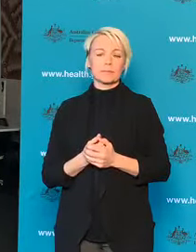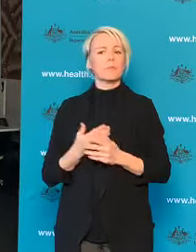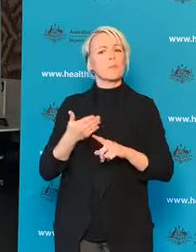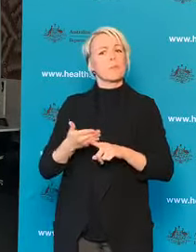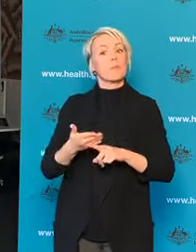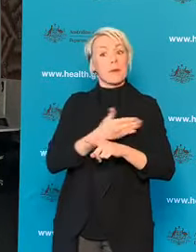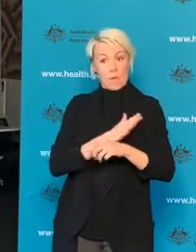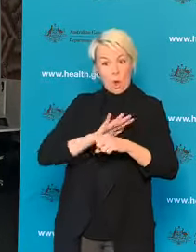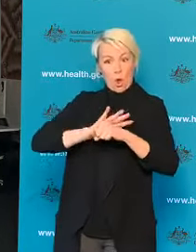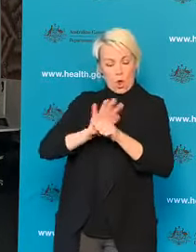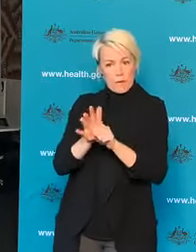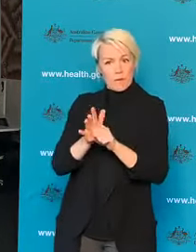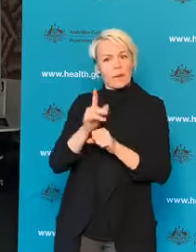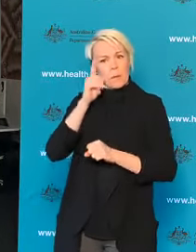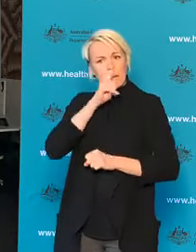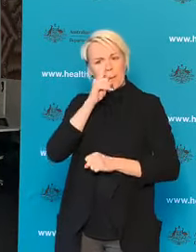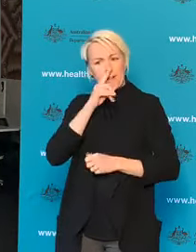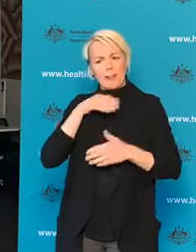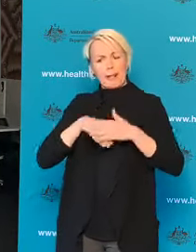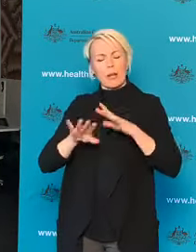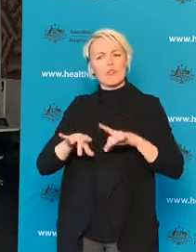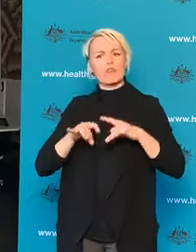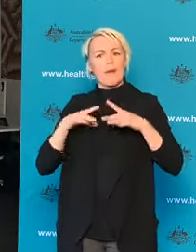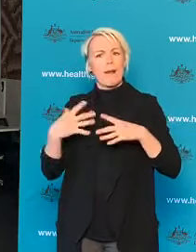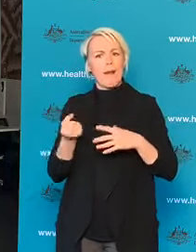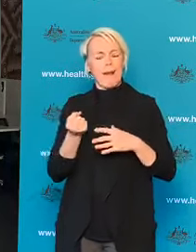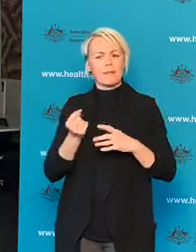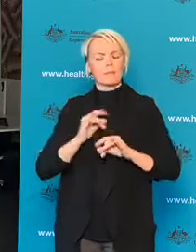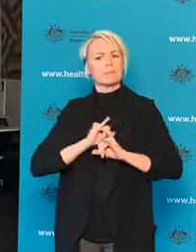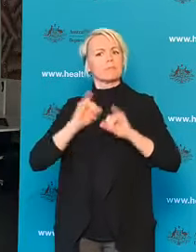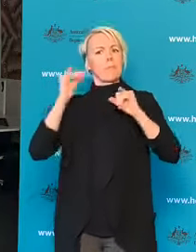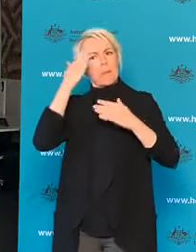indeed we are already seeing some reports of increased reliance